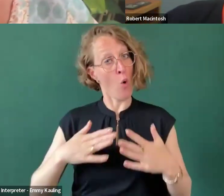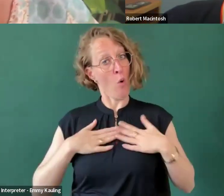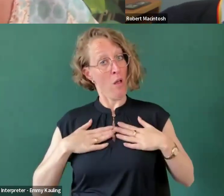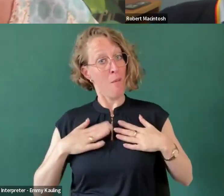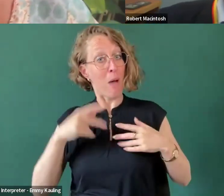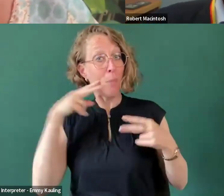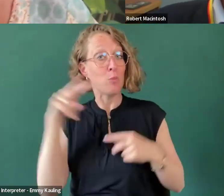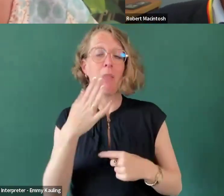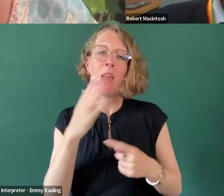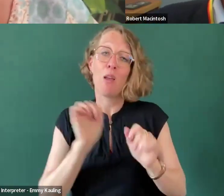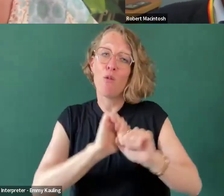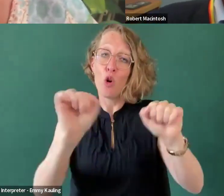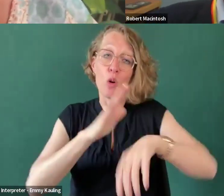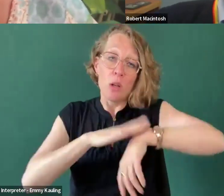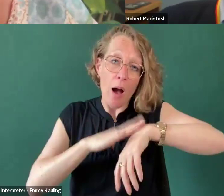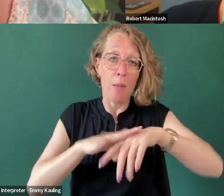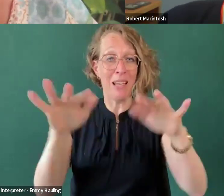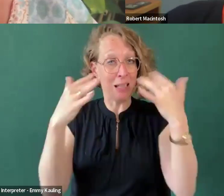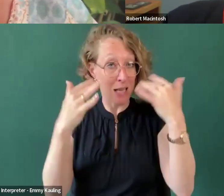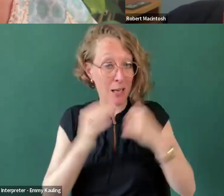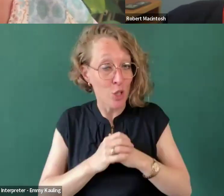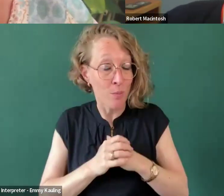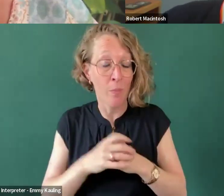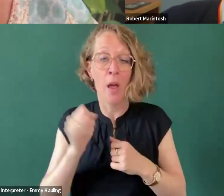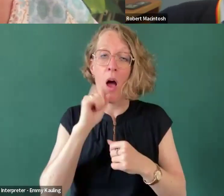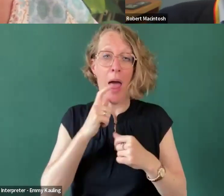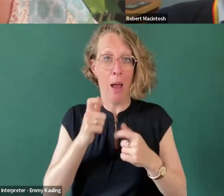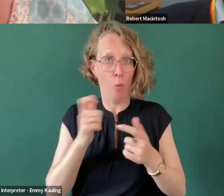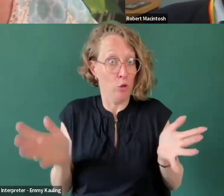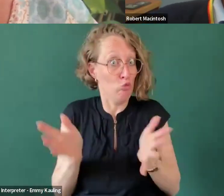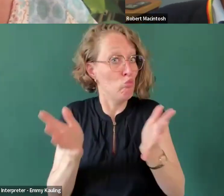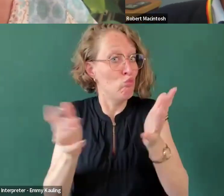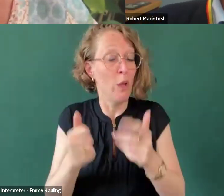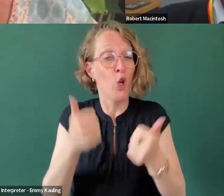your time and attention this afternoon. I would encourage you to download the good practice guide